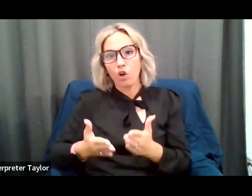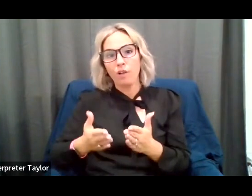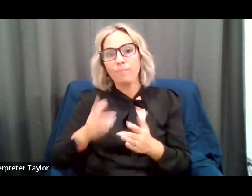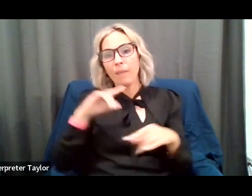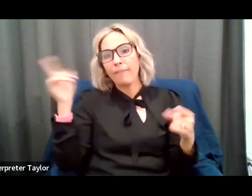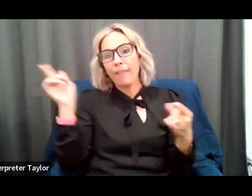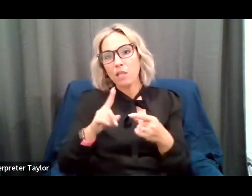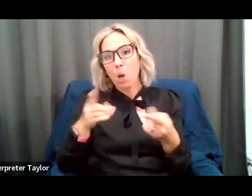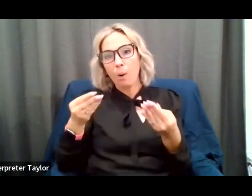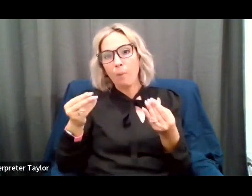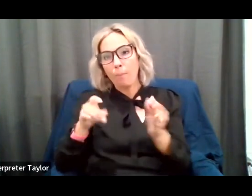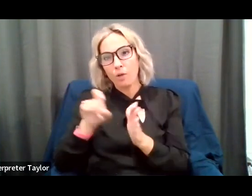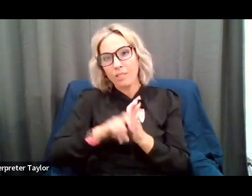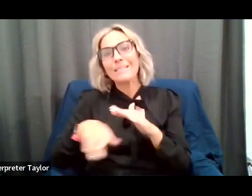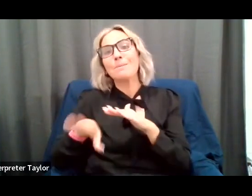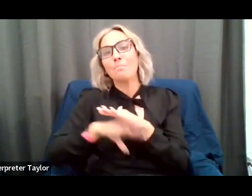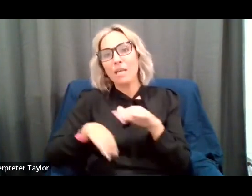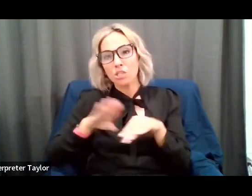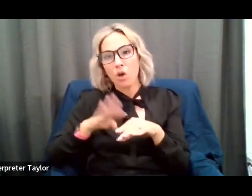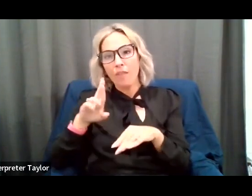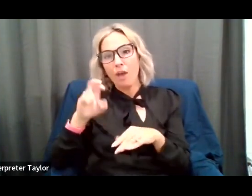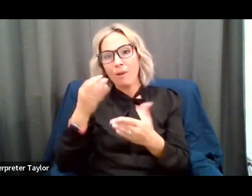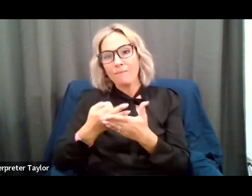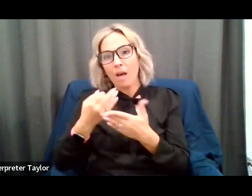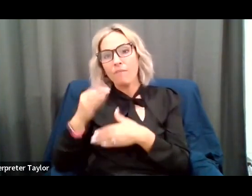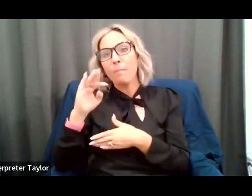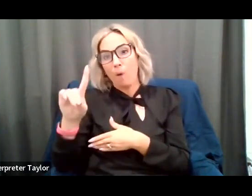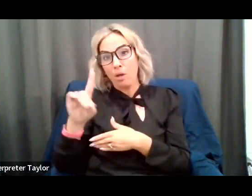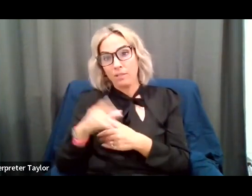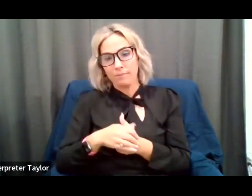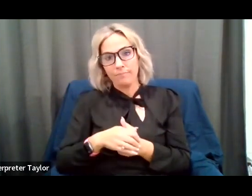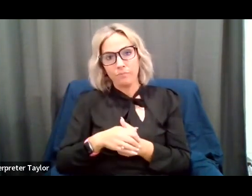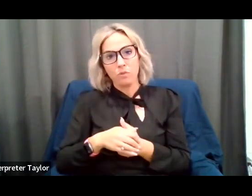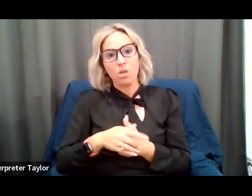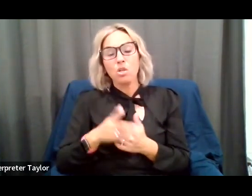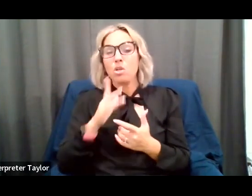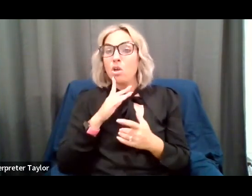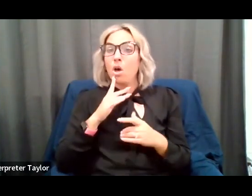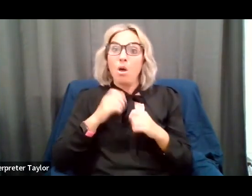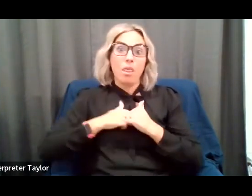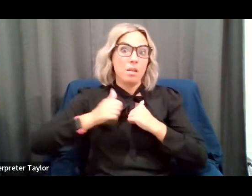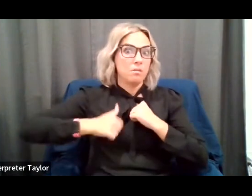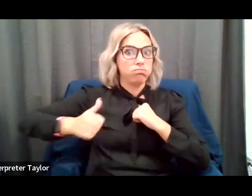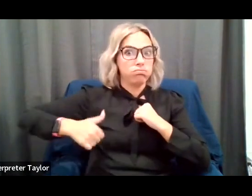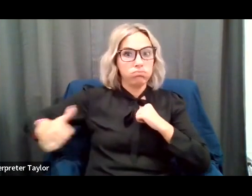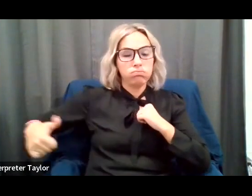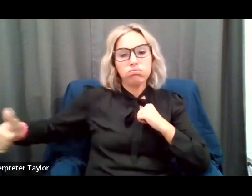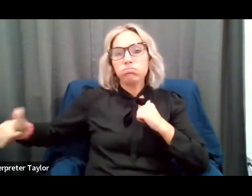based off of the refinancing of the Bonds. So it's a long-winded way of saying, not one penny of a bond